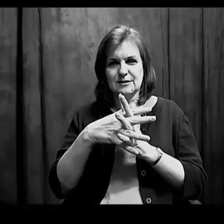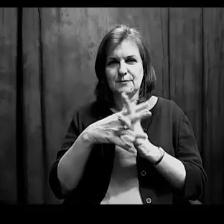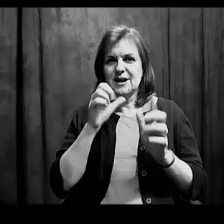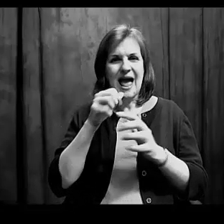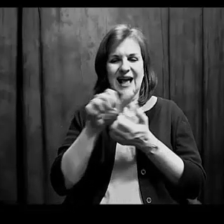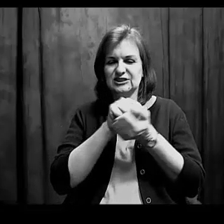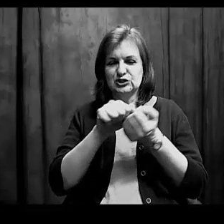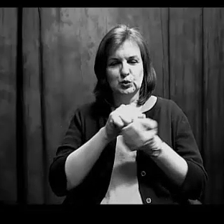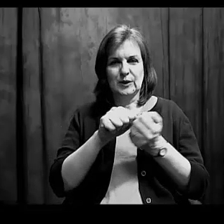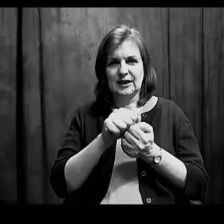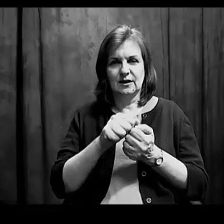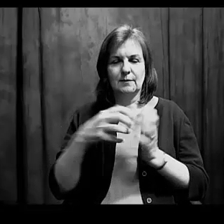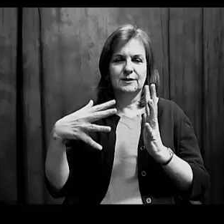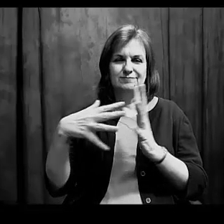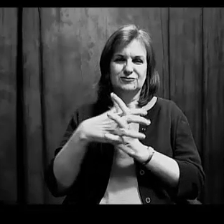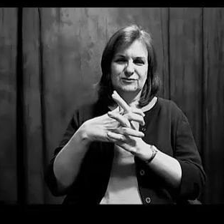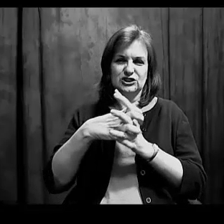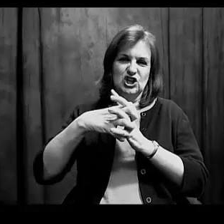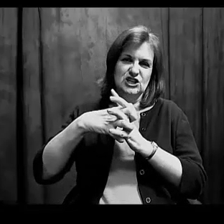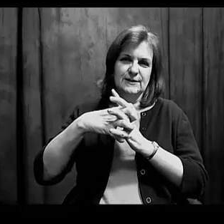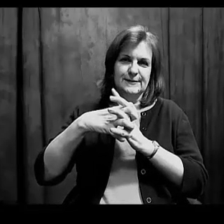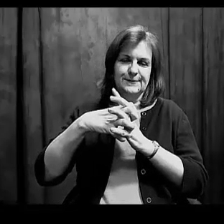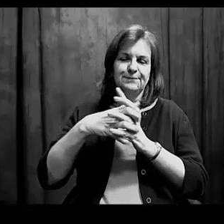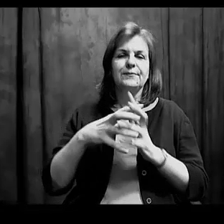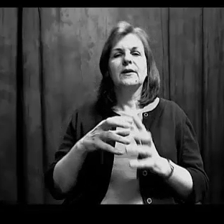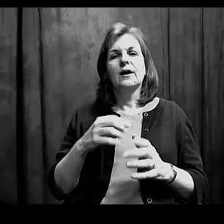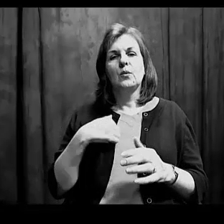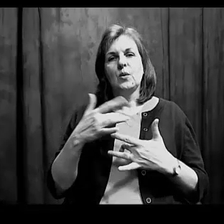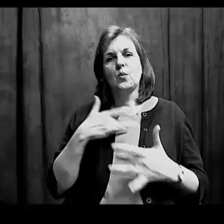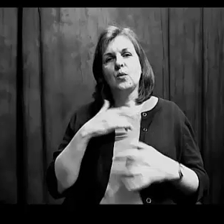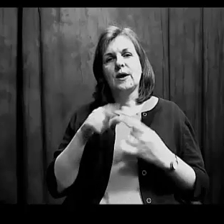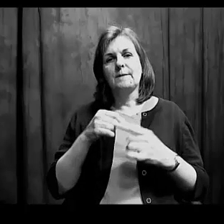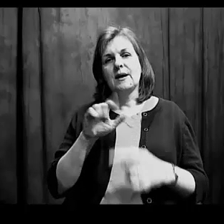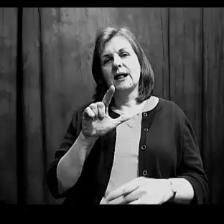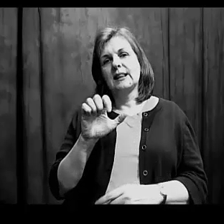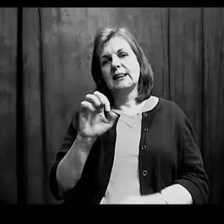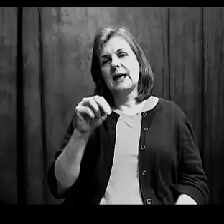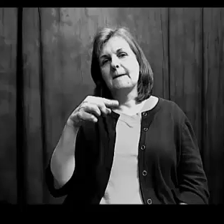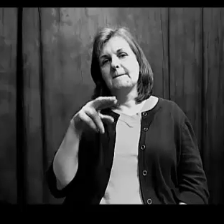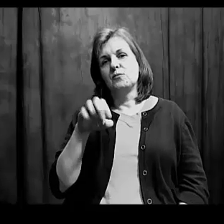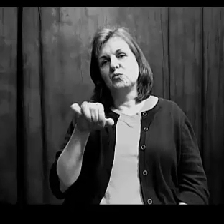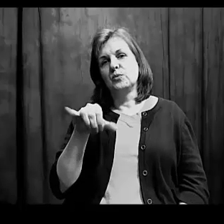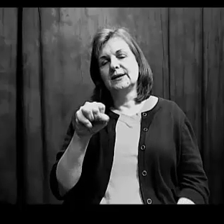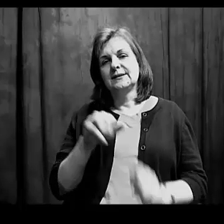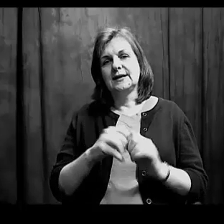we actually really worry about when lampreys in the Great Lakes